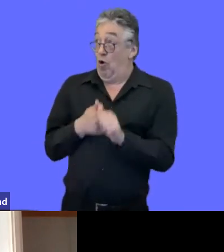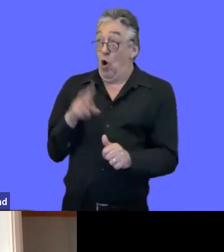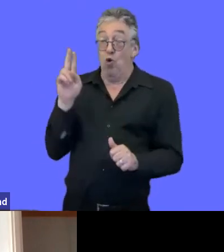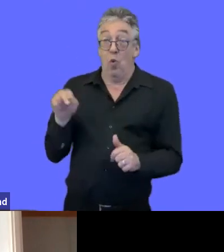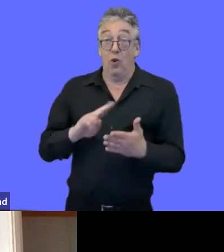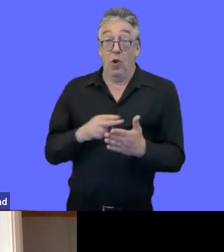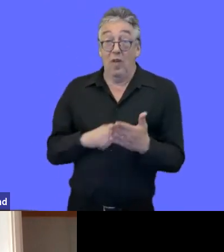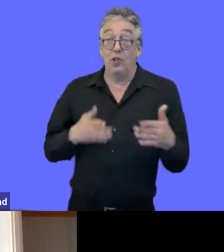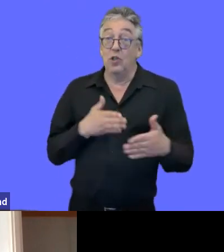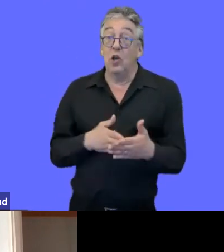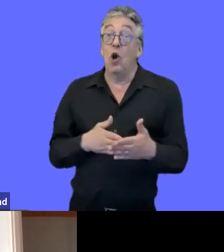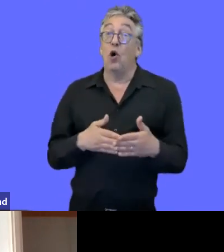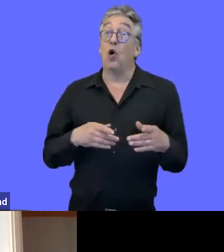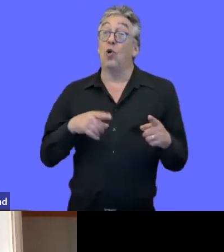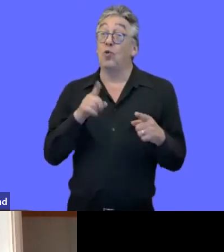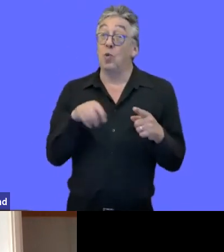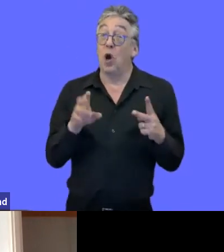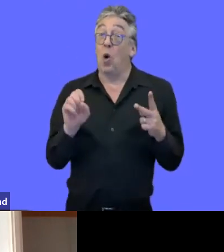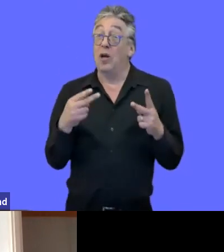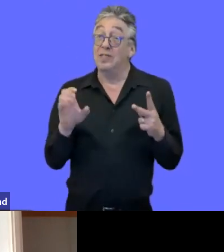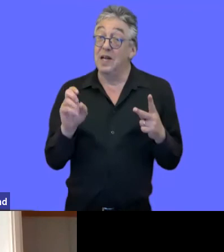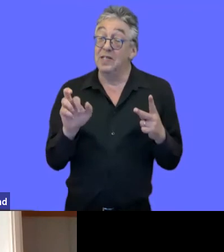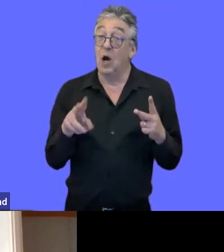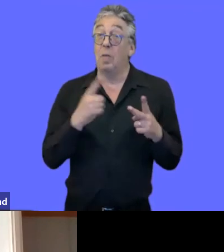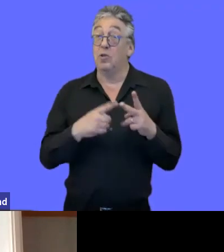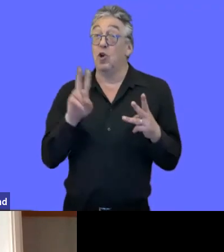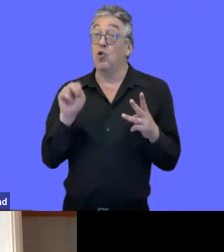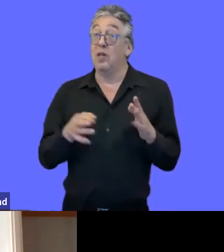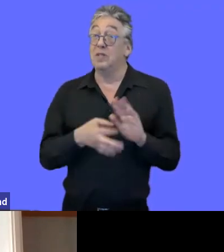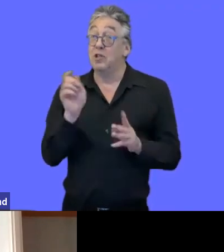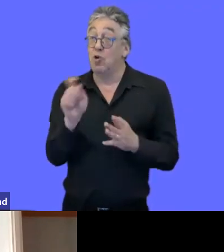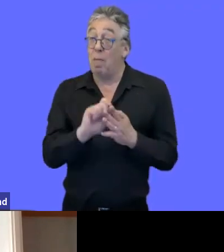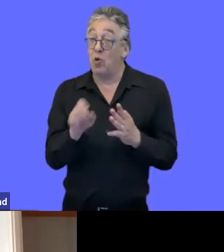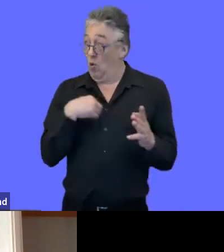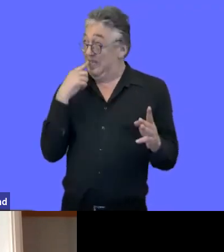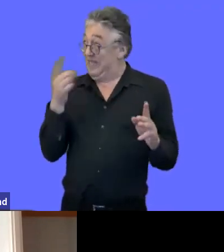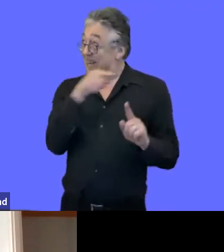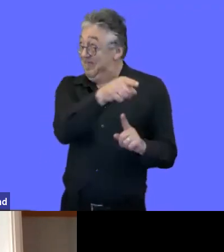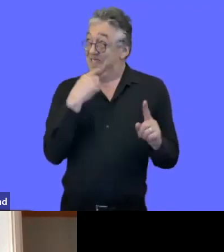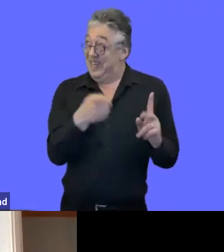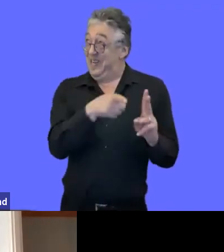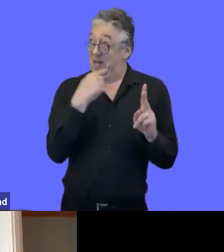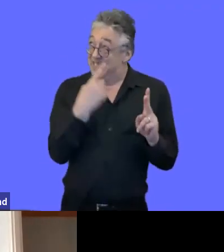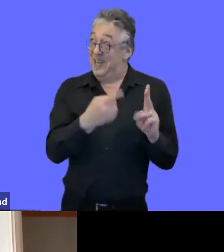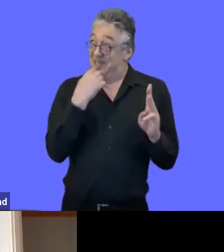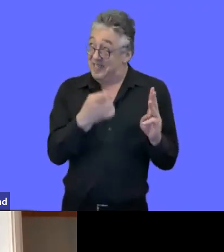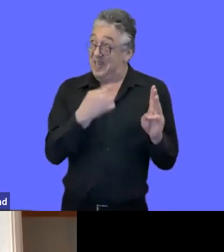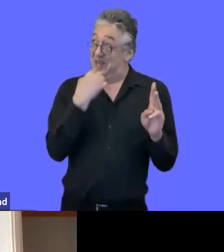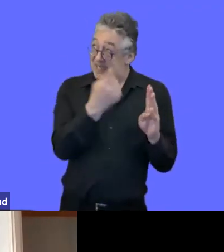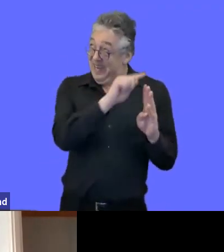an OHCHR guidance and UN Special Reporteurs. I had prior experience being involved in two inquiries